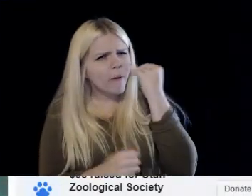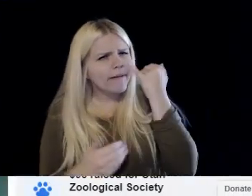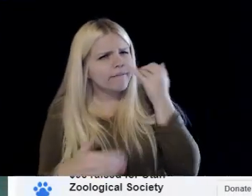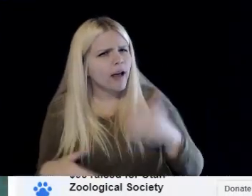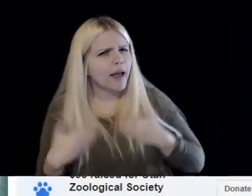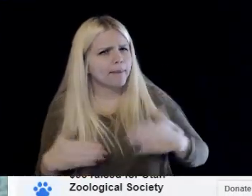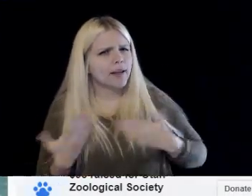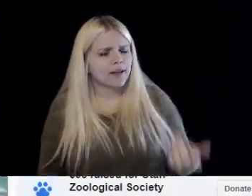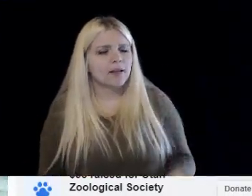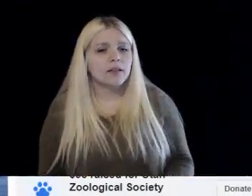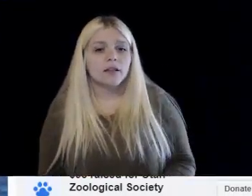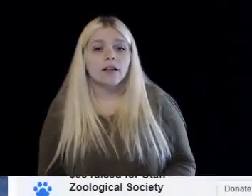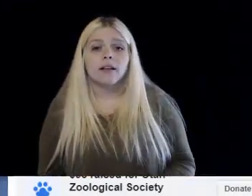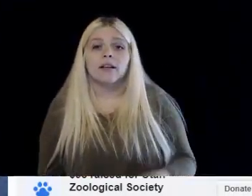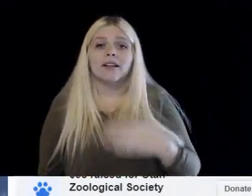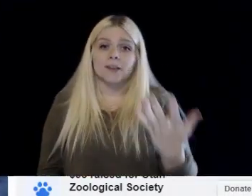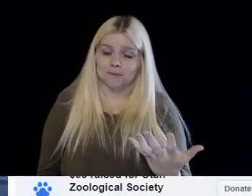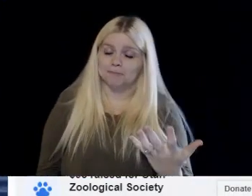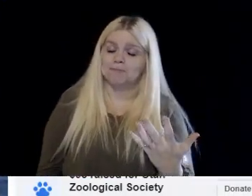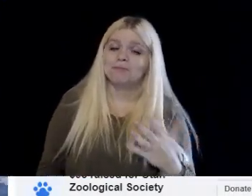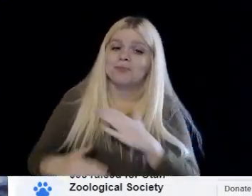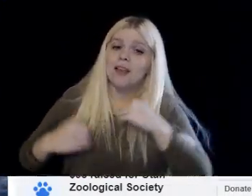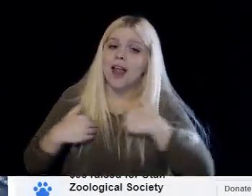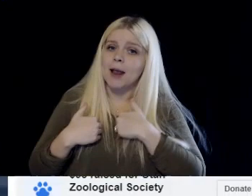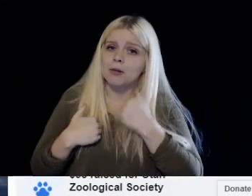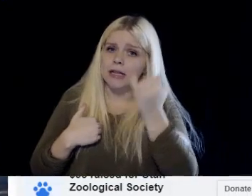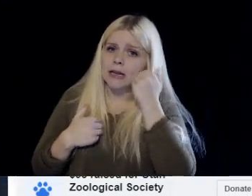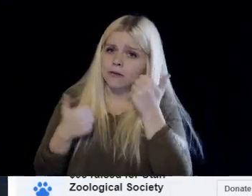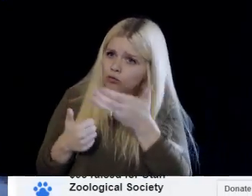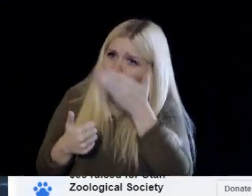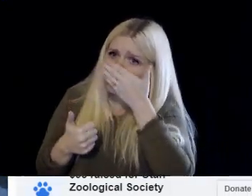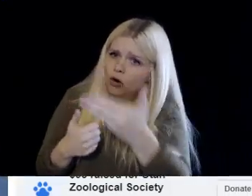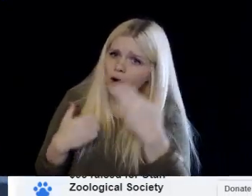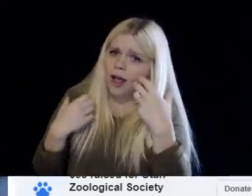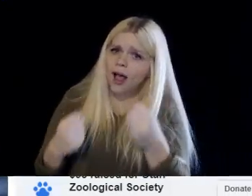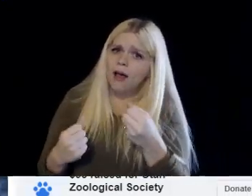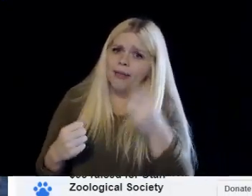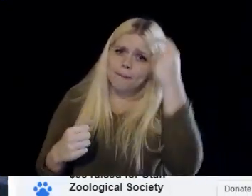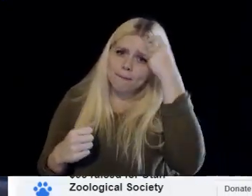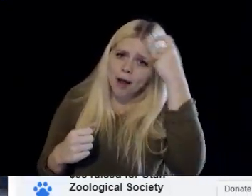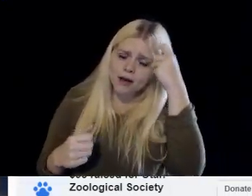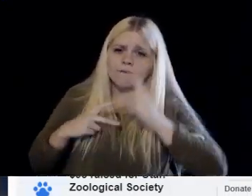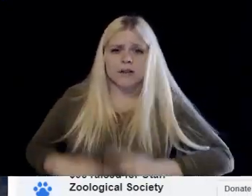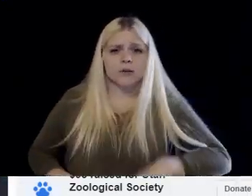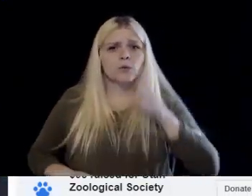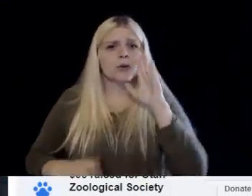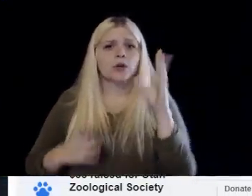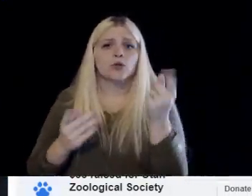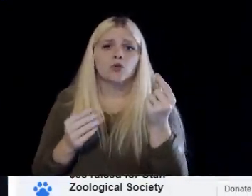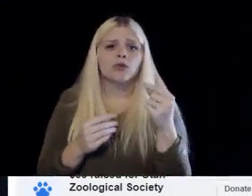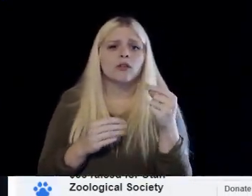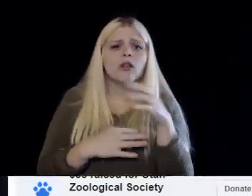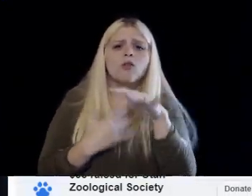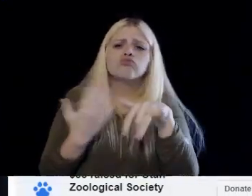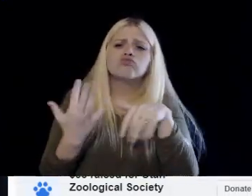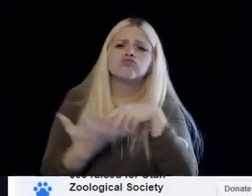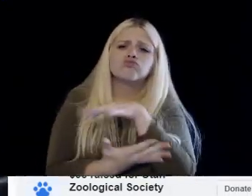Michelle: So, an animal that is in good health mentally, and physically, is going to be interacting with its environment. So, like right now. They're playing with the ice treats.